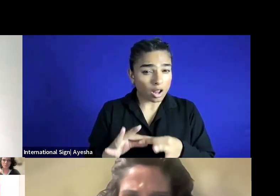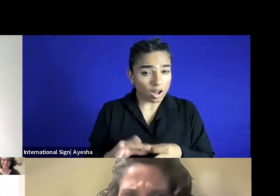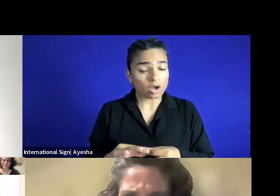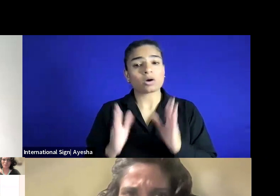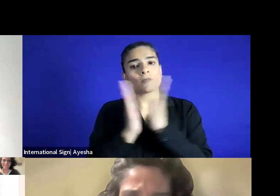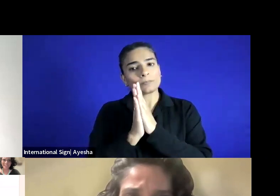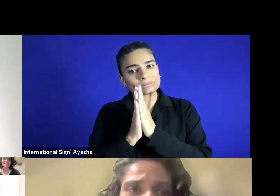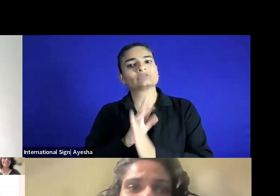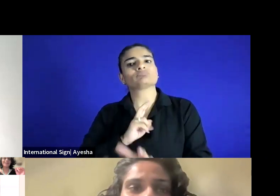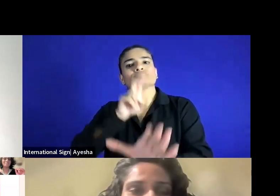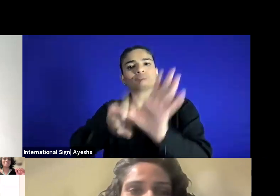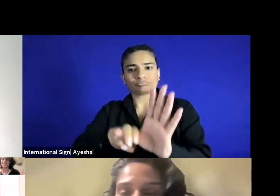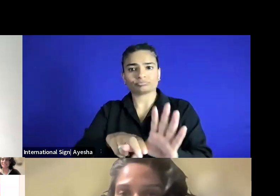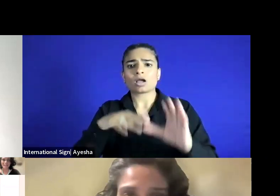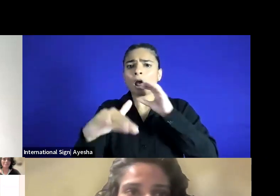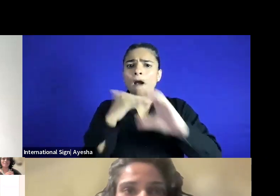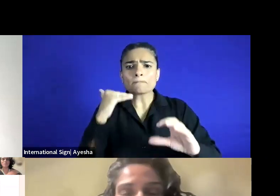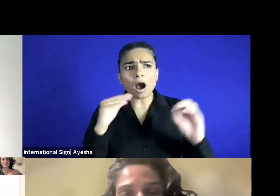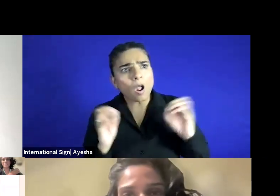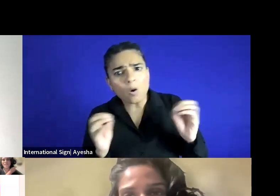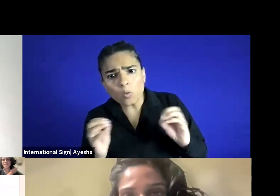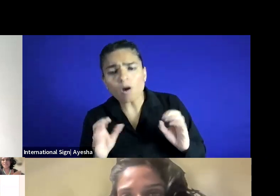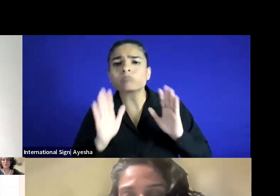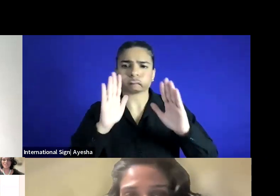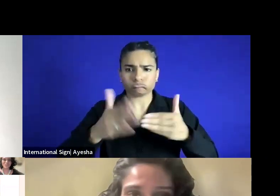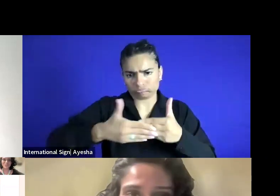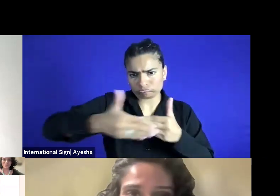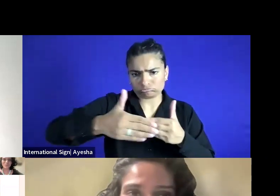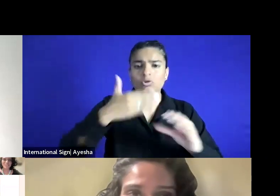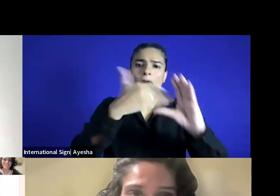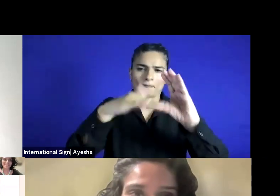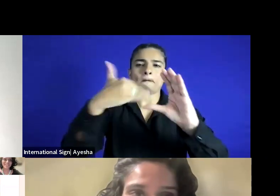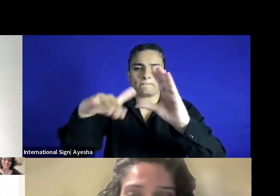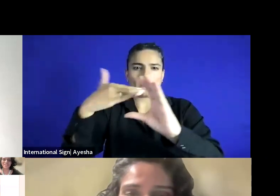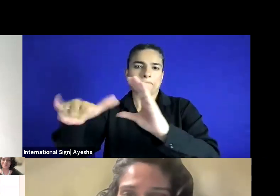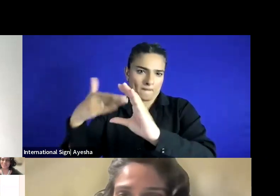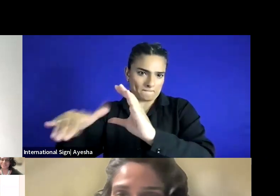Or it should be they already, set it up. And if you have any other questions, you can always get in touch with us.